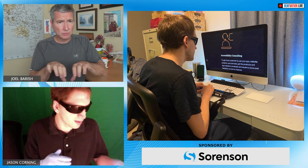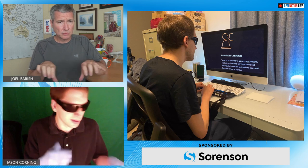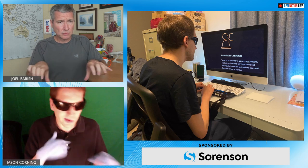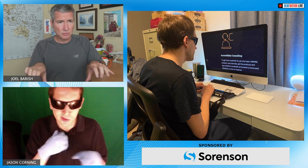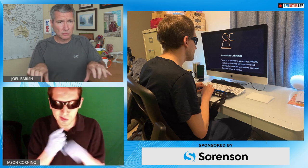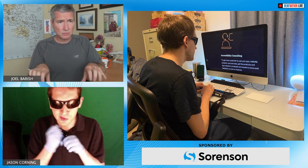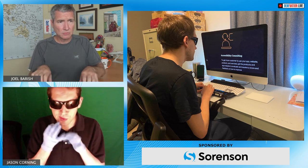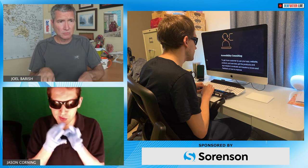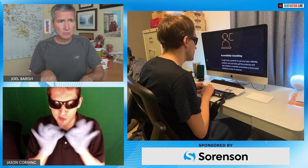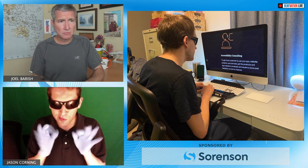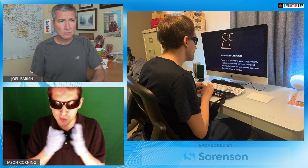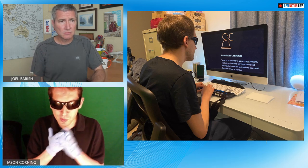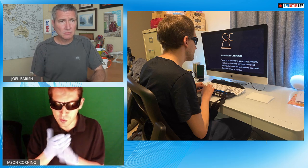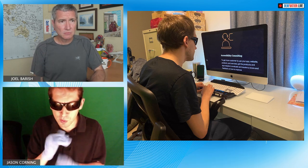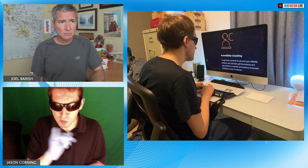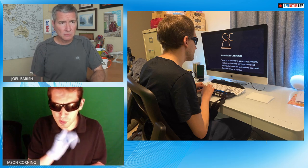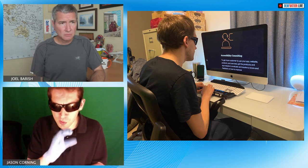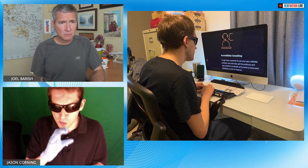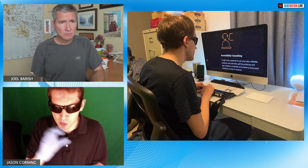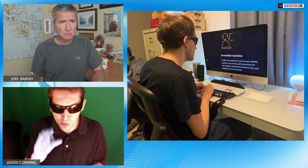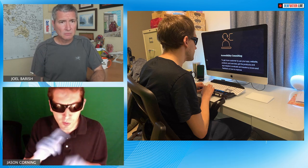I got mine for free through ICC